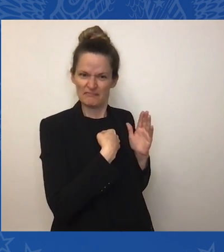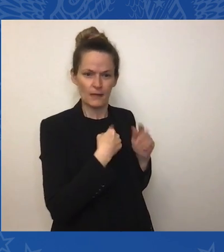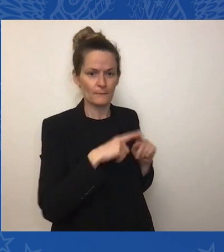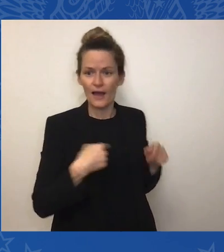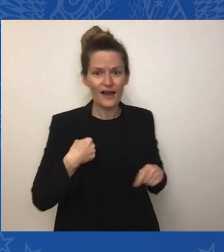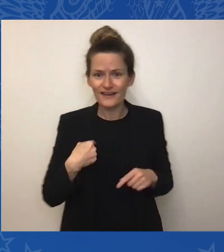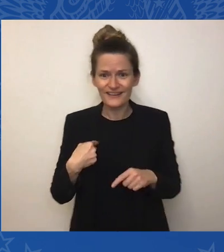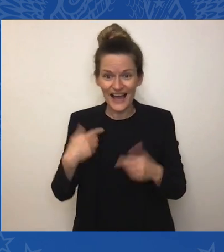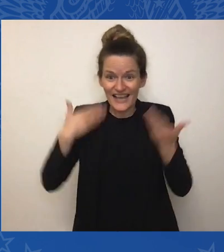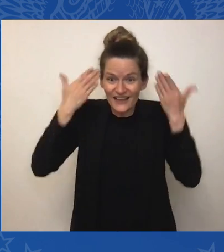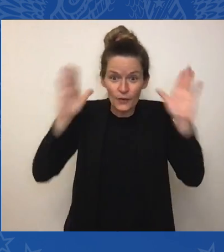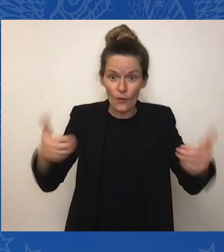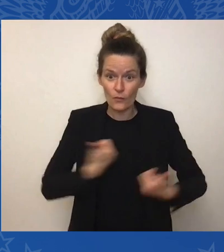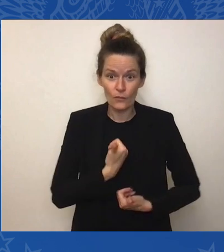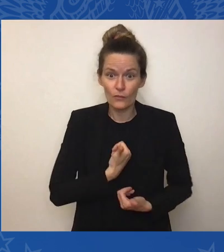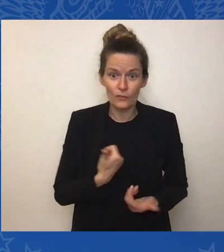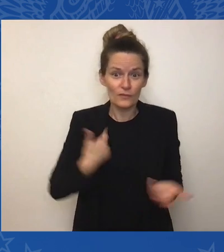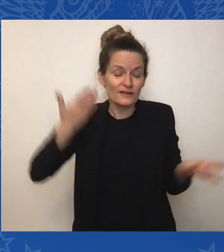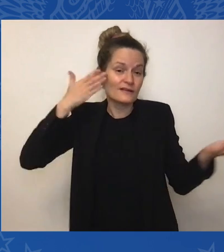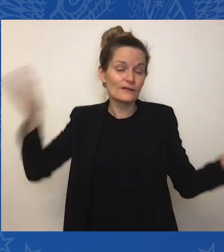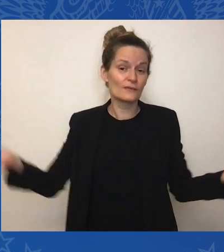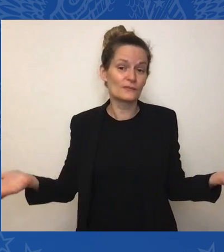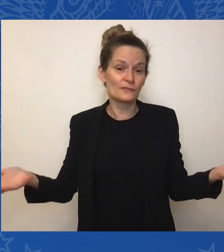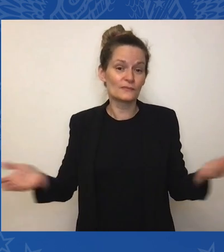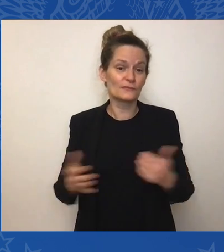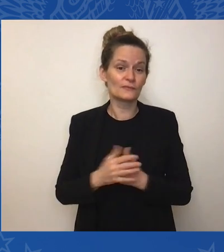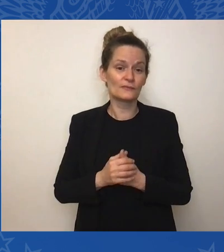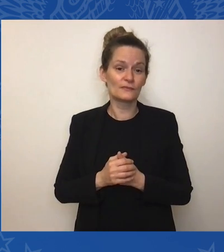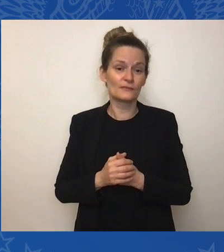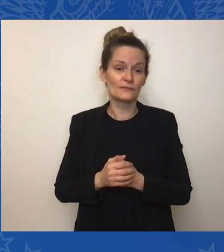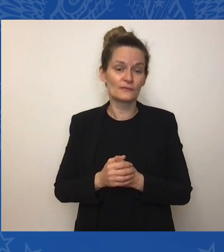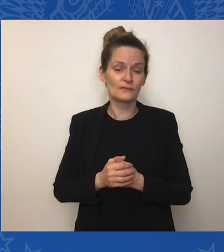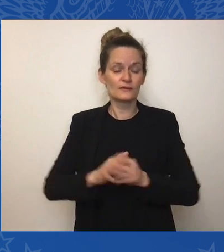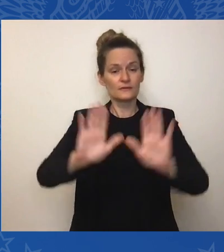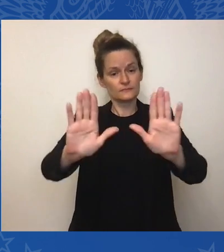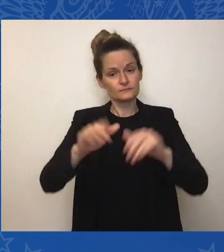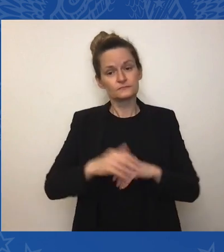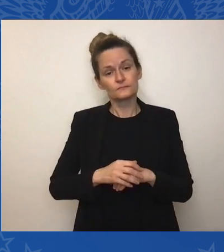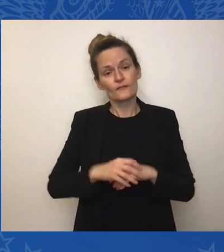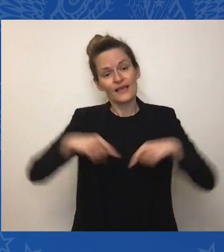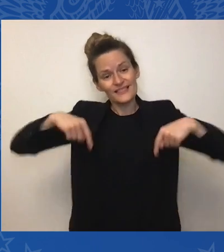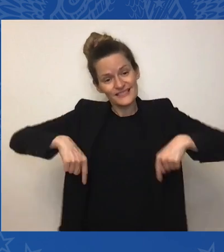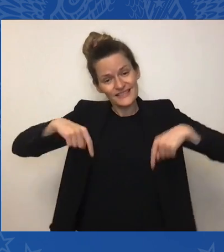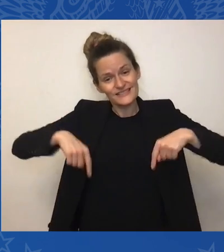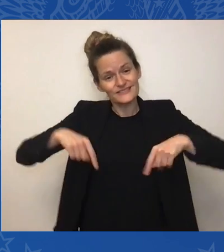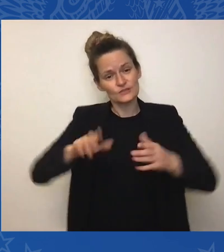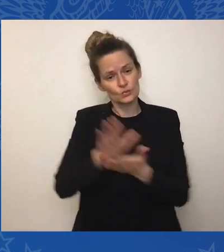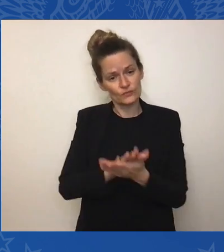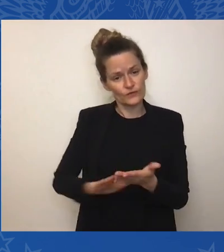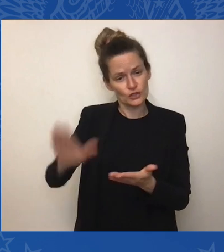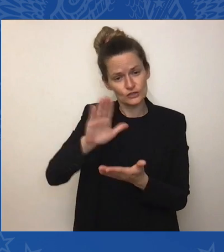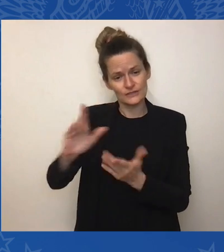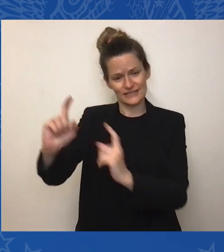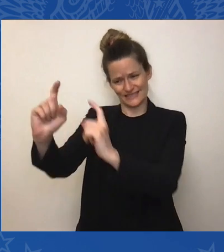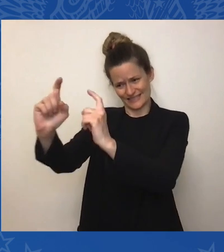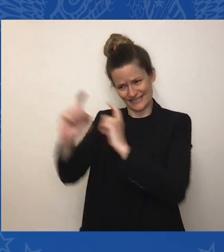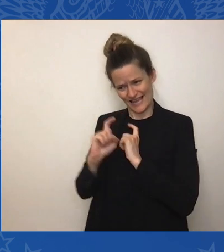this university gave me confidence in myself to engage, to get involved,